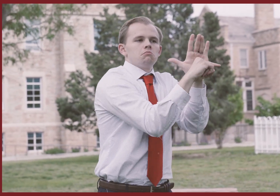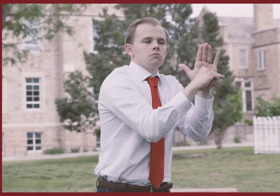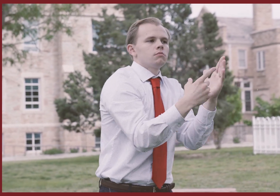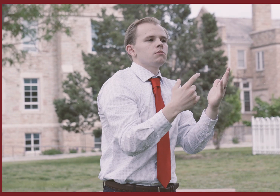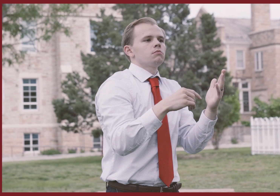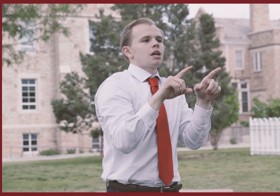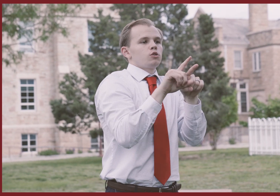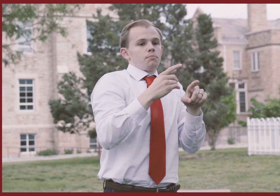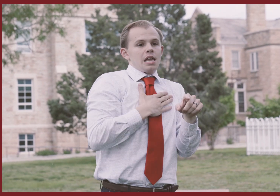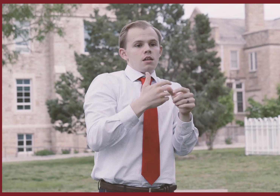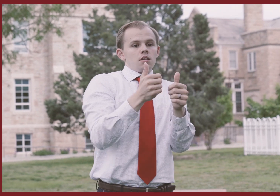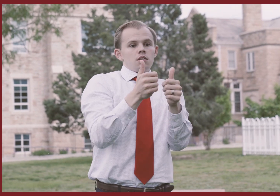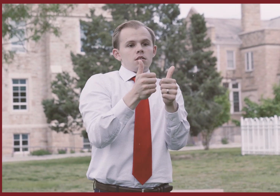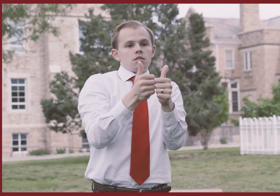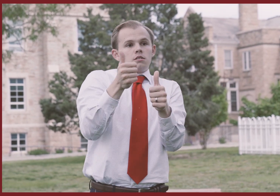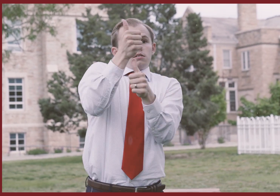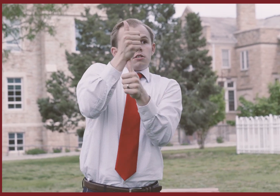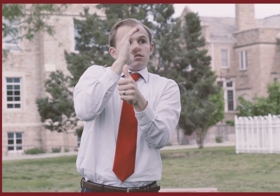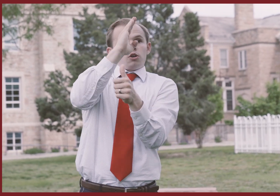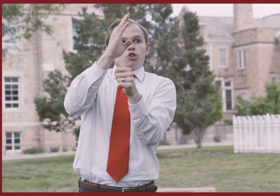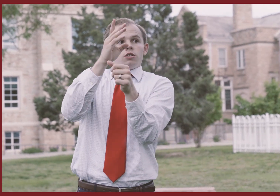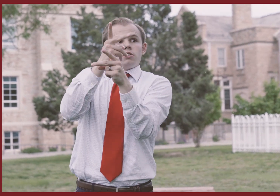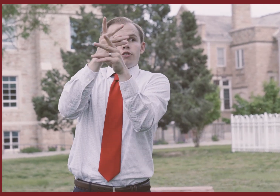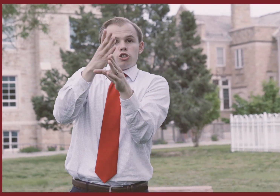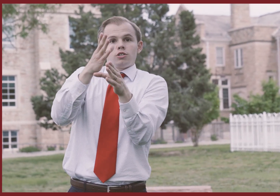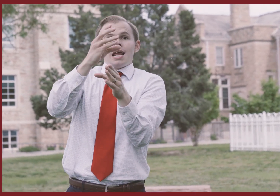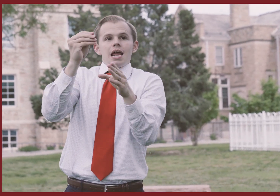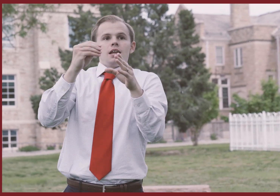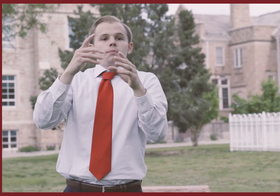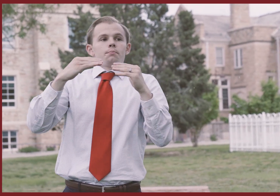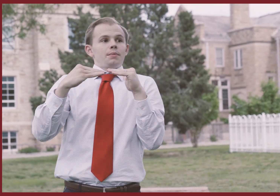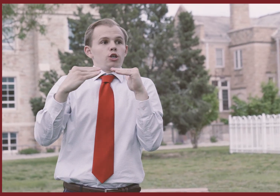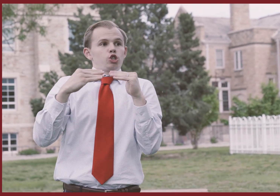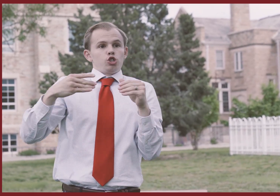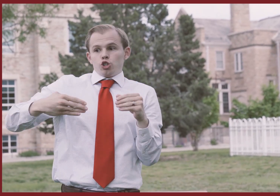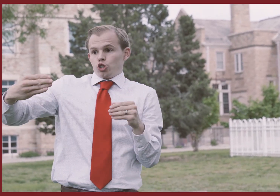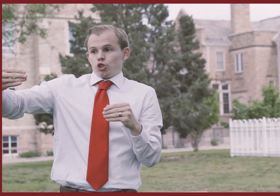and so that's one of the negatives. So my direct supervisor and all my peers,